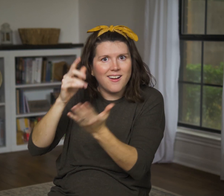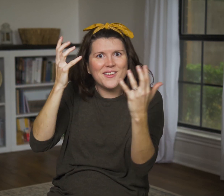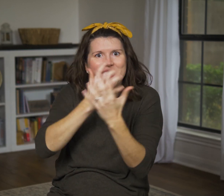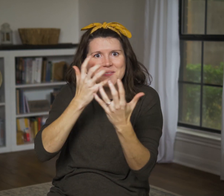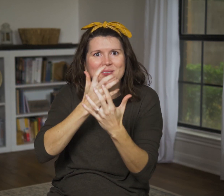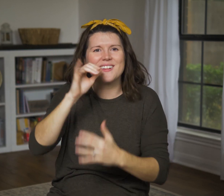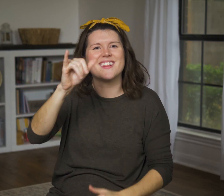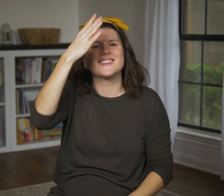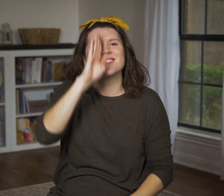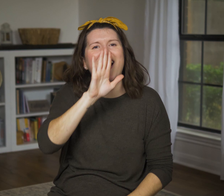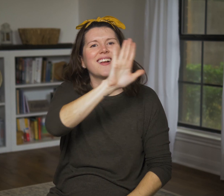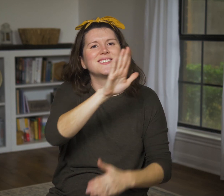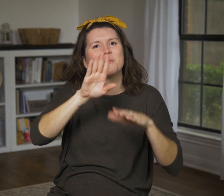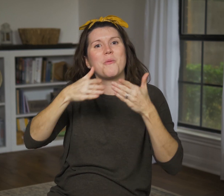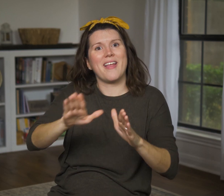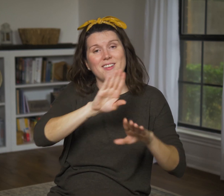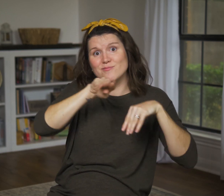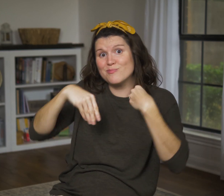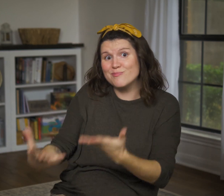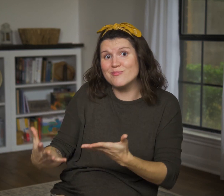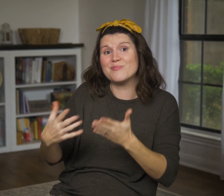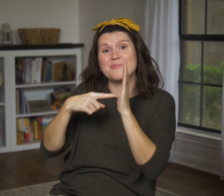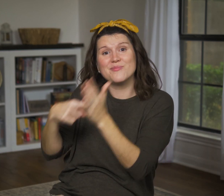This is incredible! This is God’s precise provision on display.